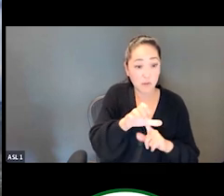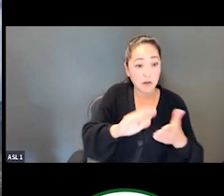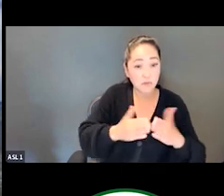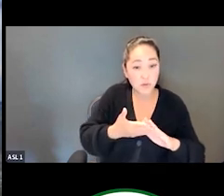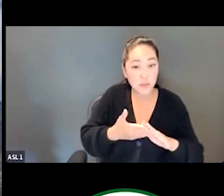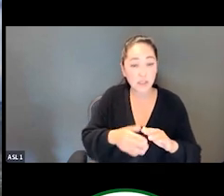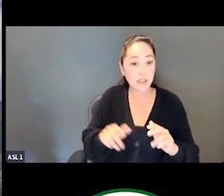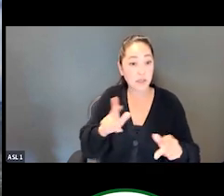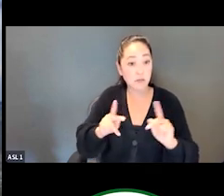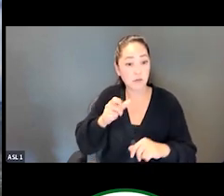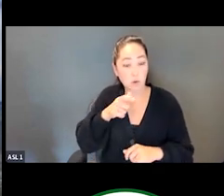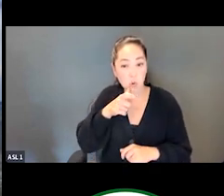just captured